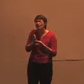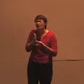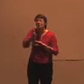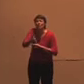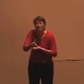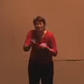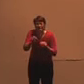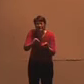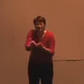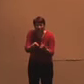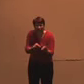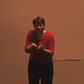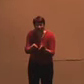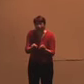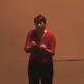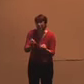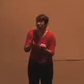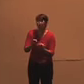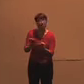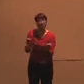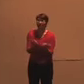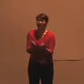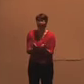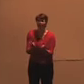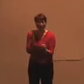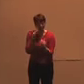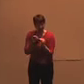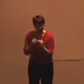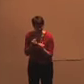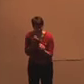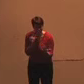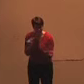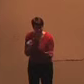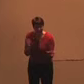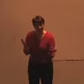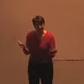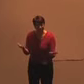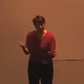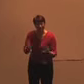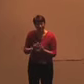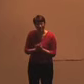But yeah, I don't how to say it, but such contrast